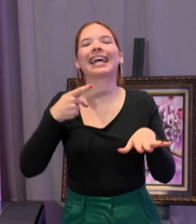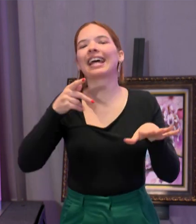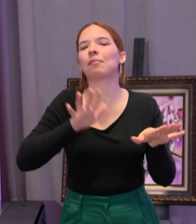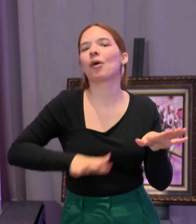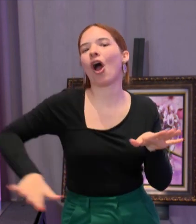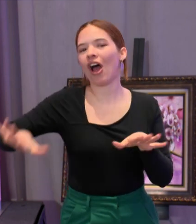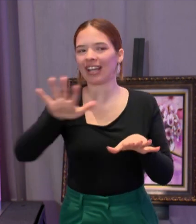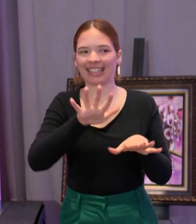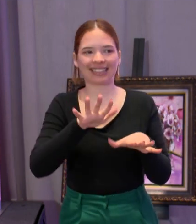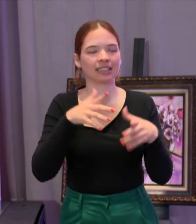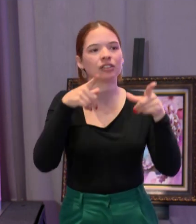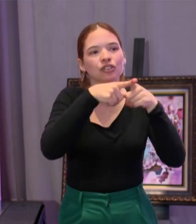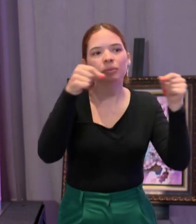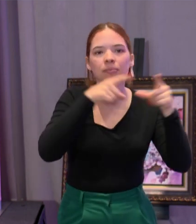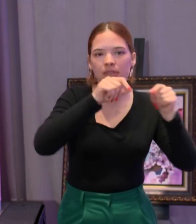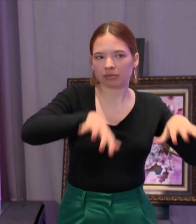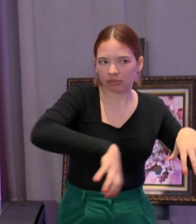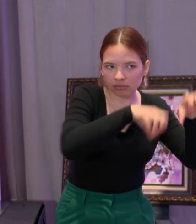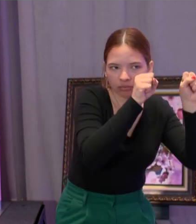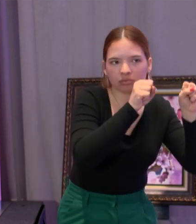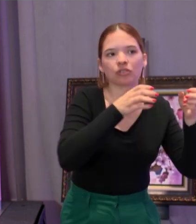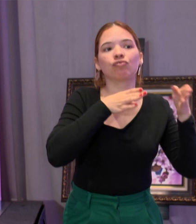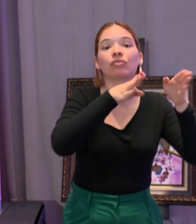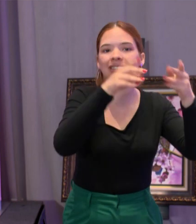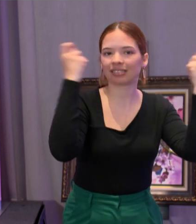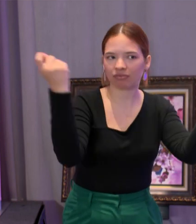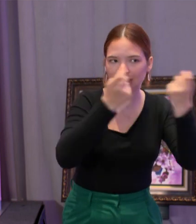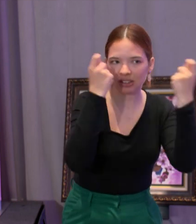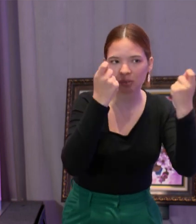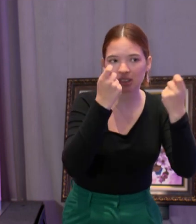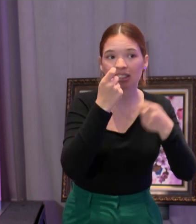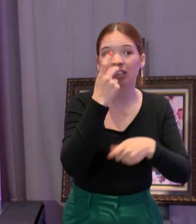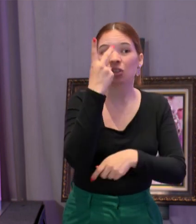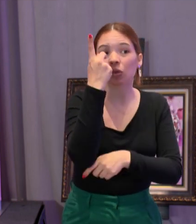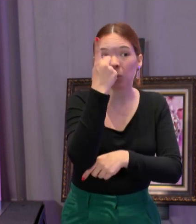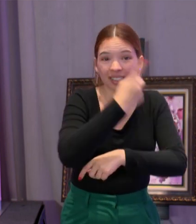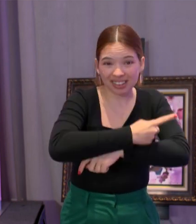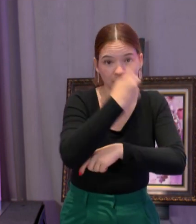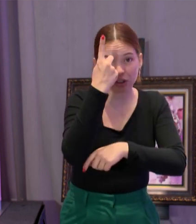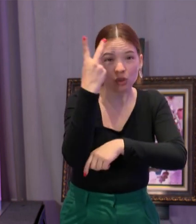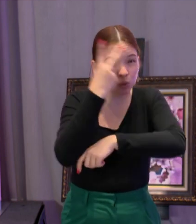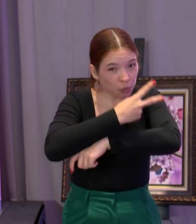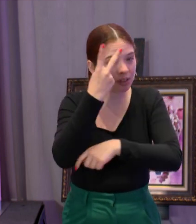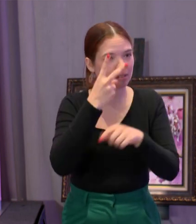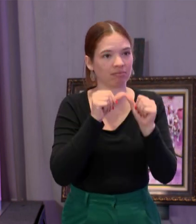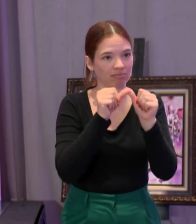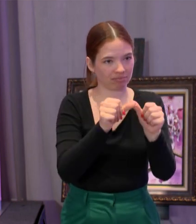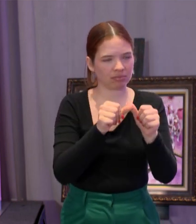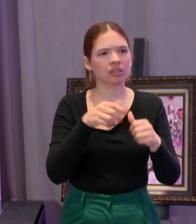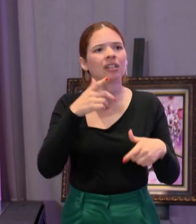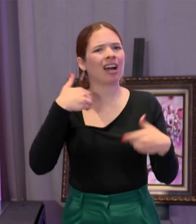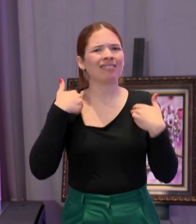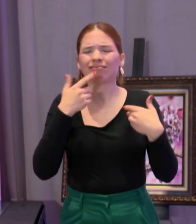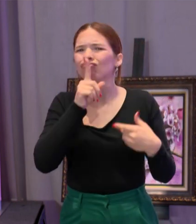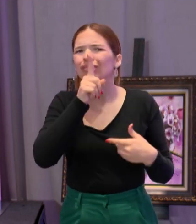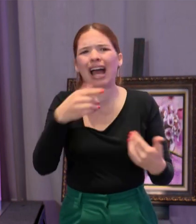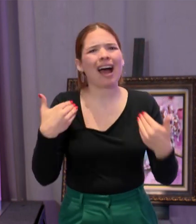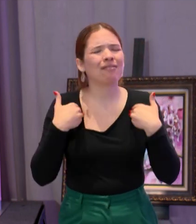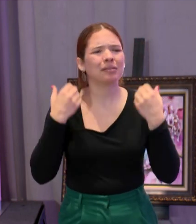OF COURSE JAPAN AMERICA, JAPANESE STREET FESTIVAL WHICH FOR THE SECOND YEAR WILL BE TWO DAYS. WE'RE IN ALL EIGHT WARDS OF THE CITY, WE HAVE EVENTS, RESTAURANT